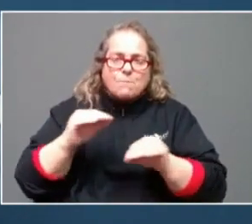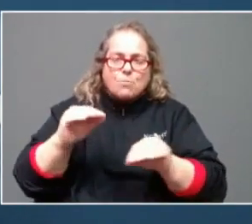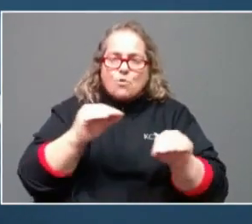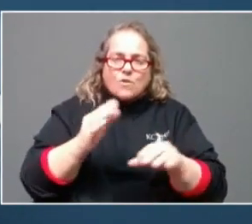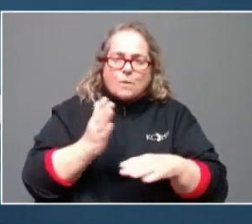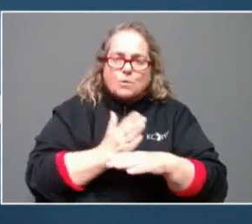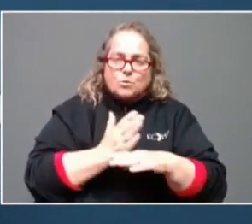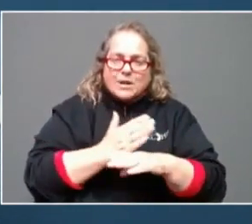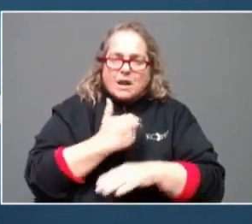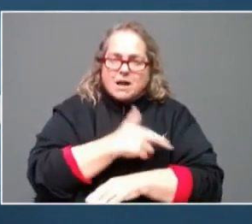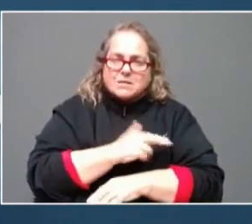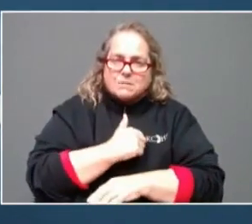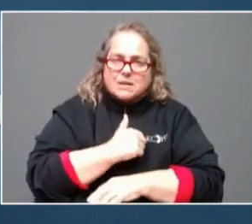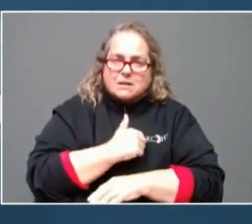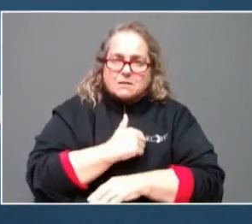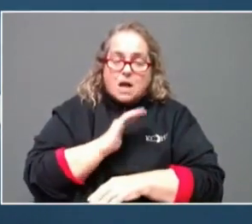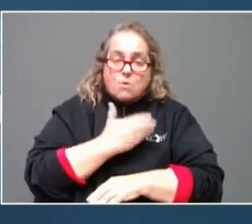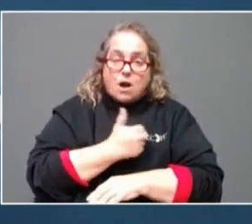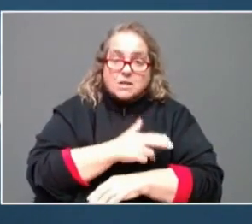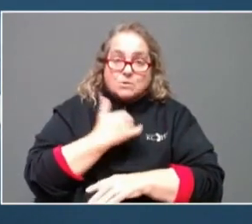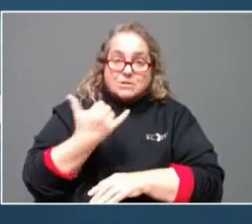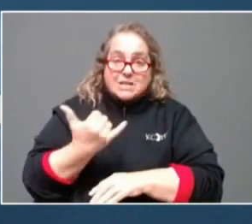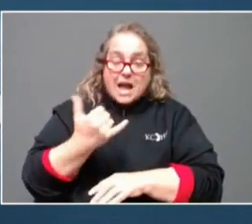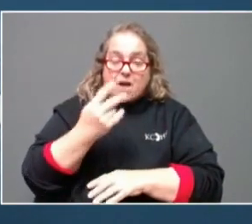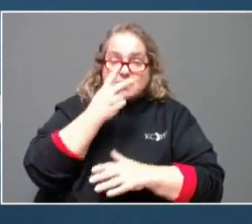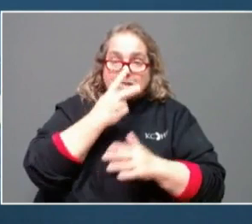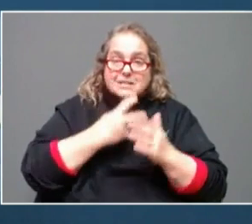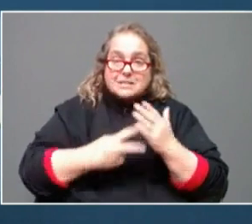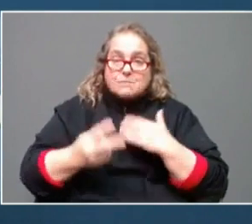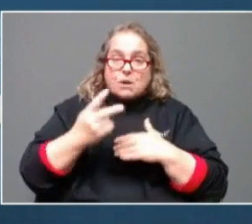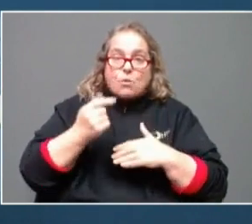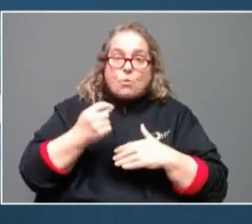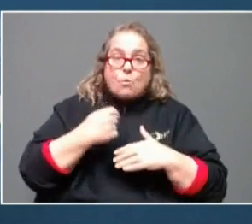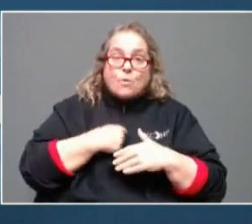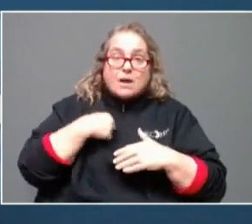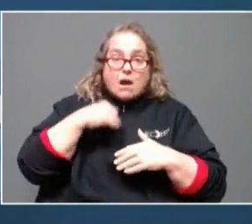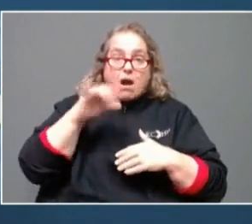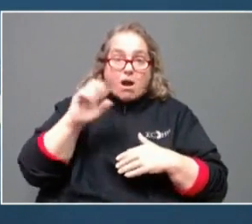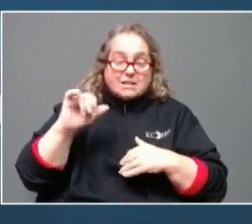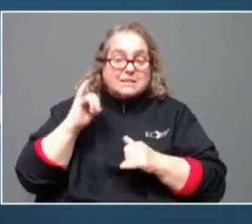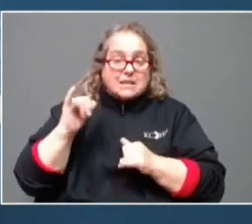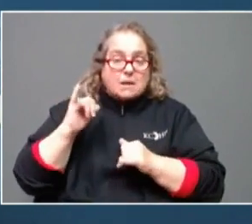now are anticipating what we are. That this may be the highest week followed